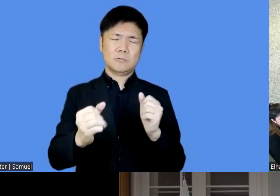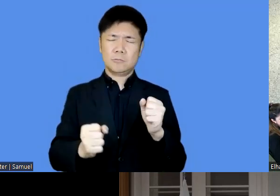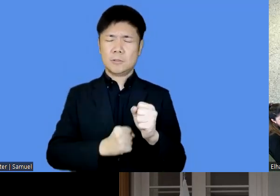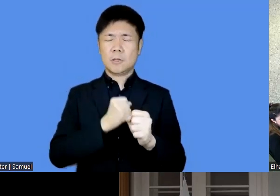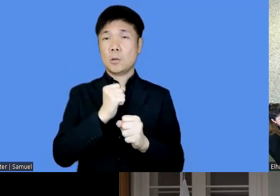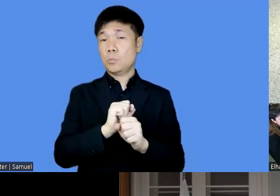IHL.